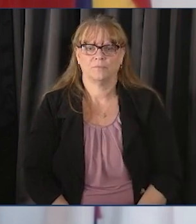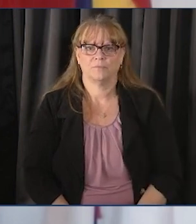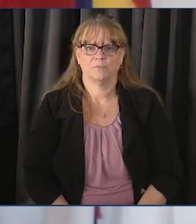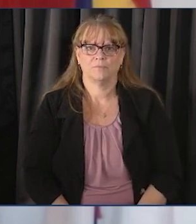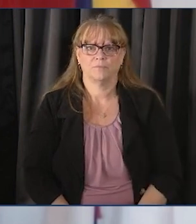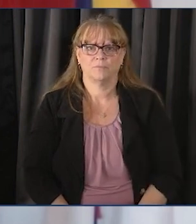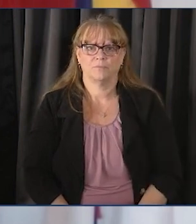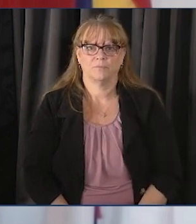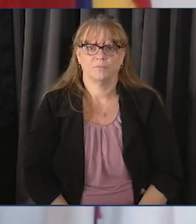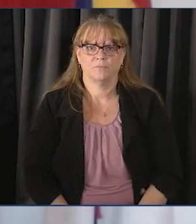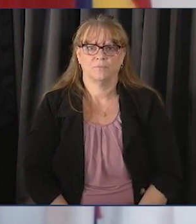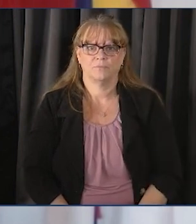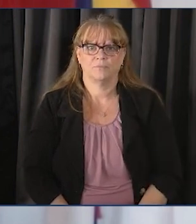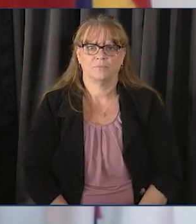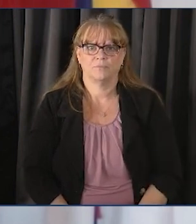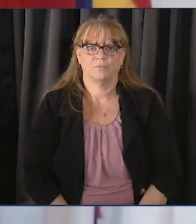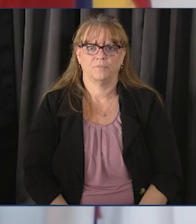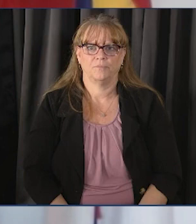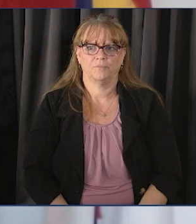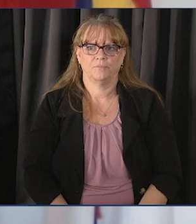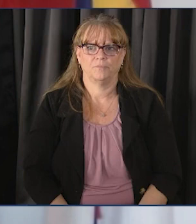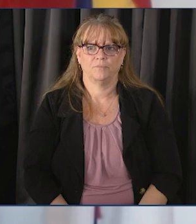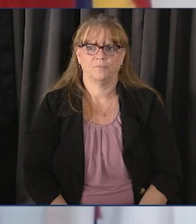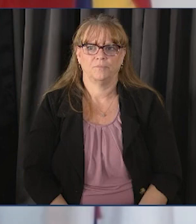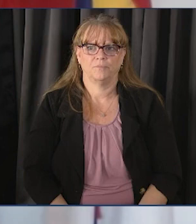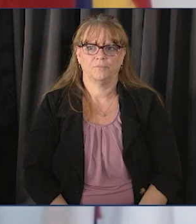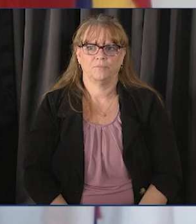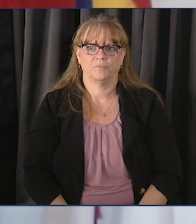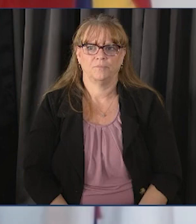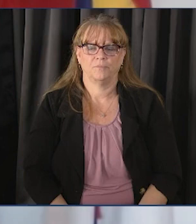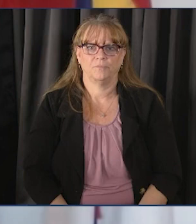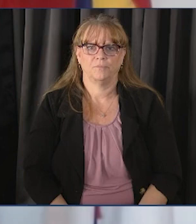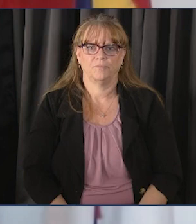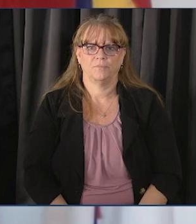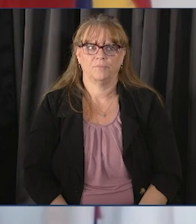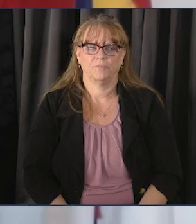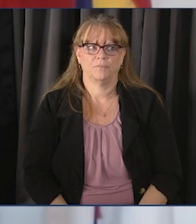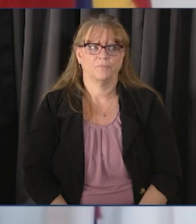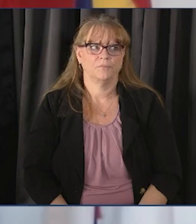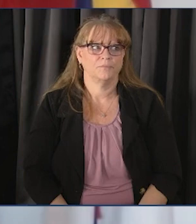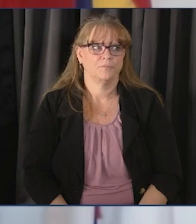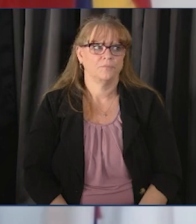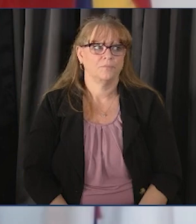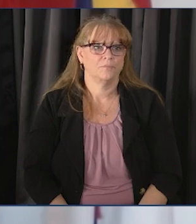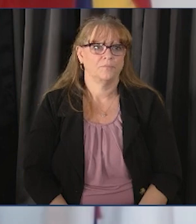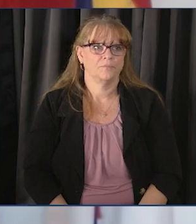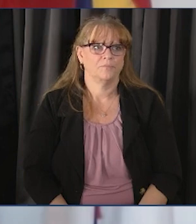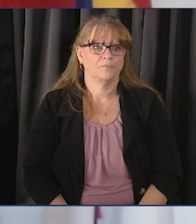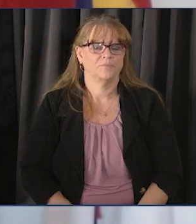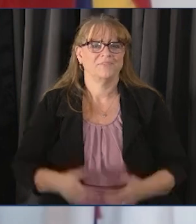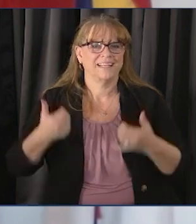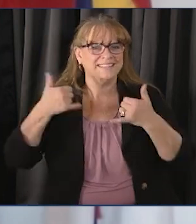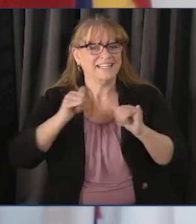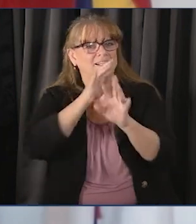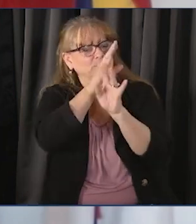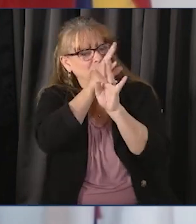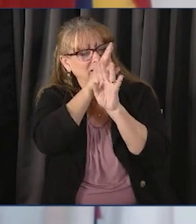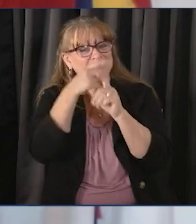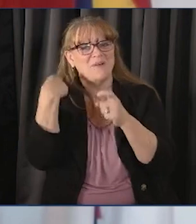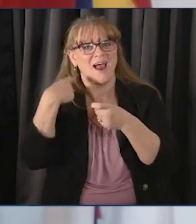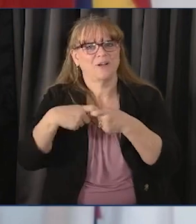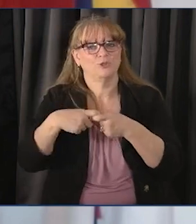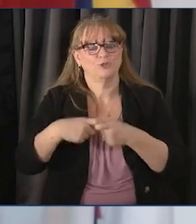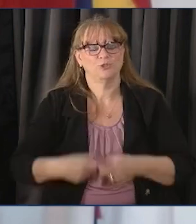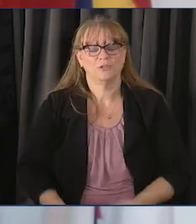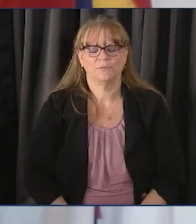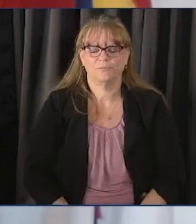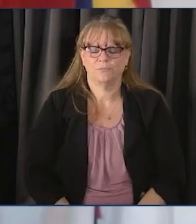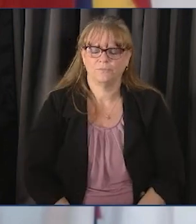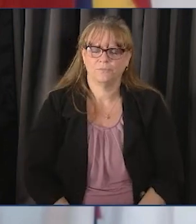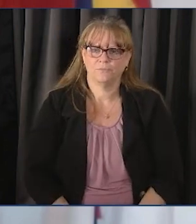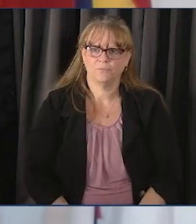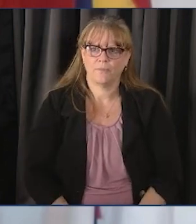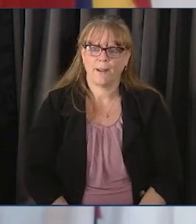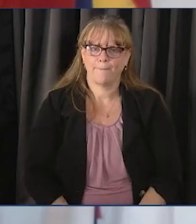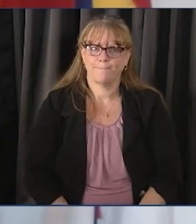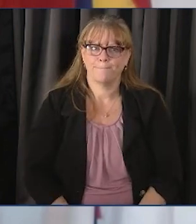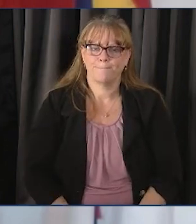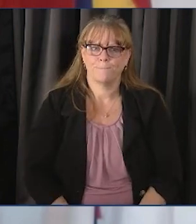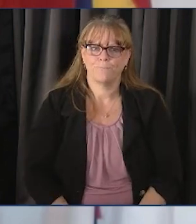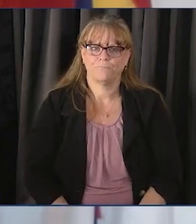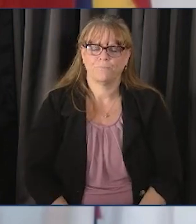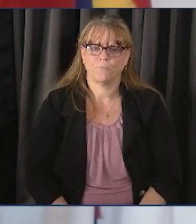mana in Colorado podemos that gonna mask a CFO the CFO event a series of a personas my